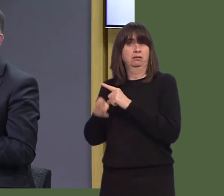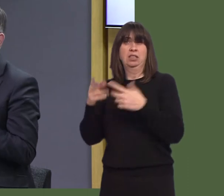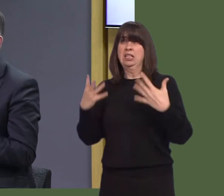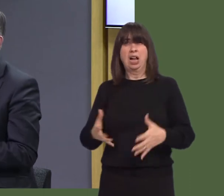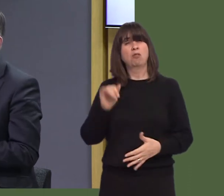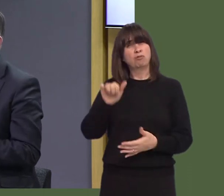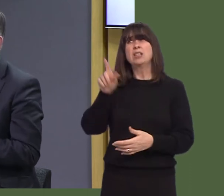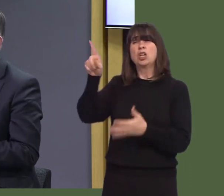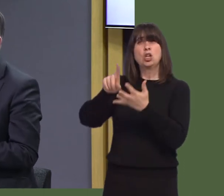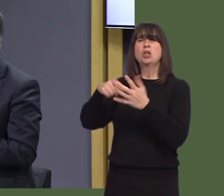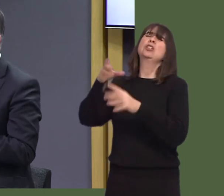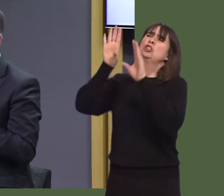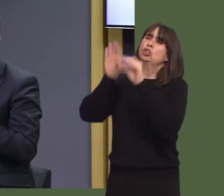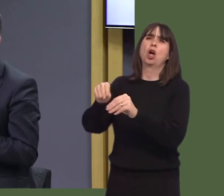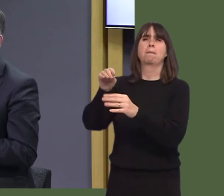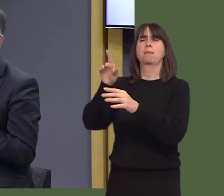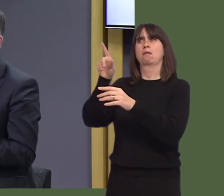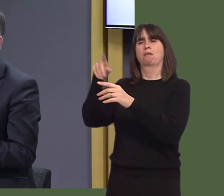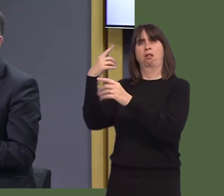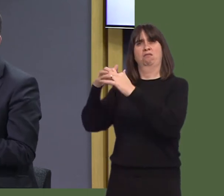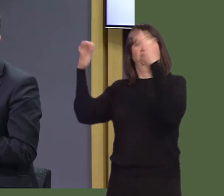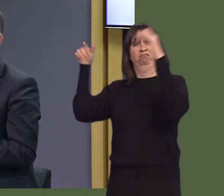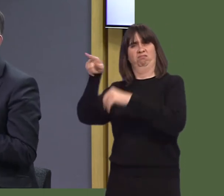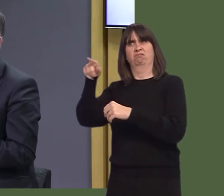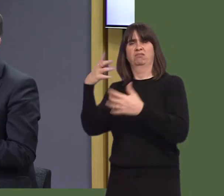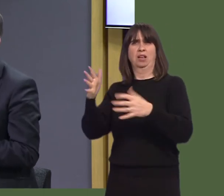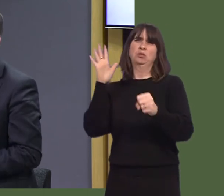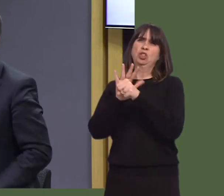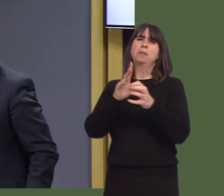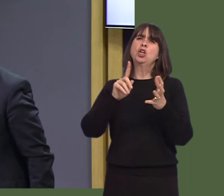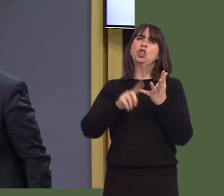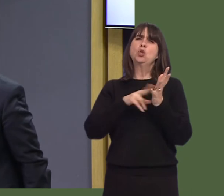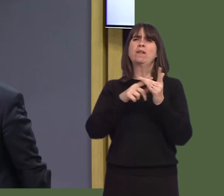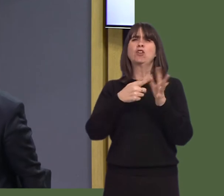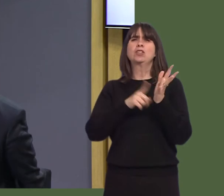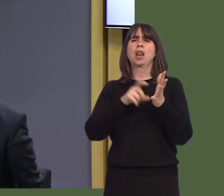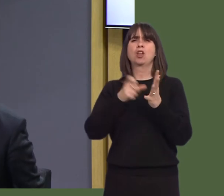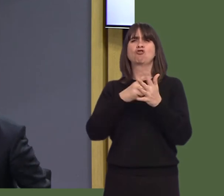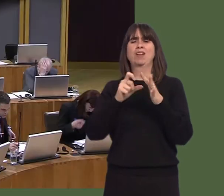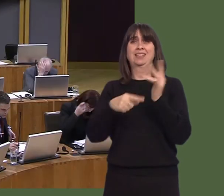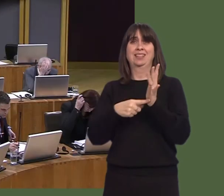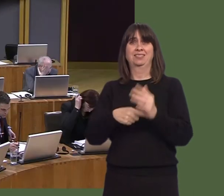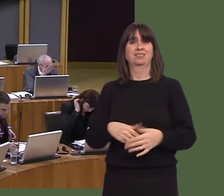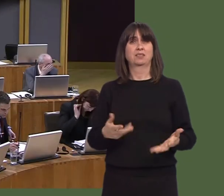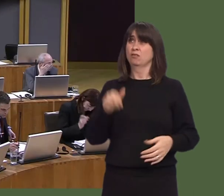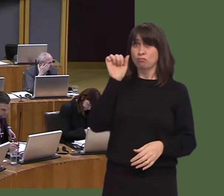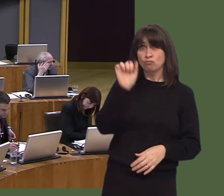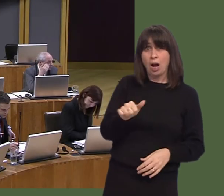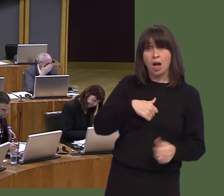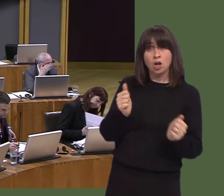We need to have a serious examination of what should be provided whereósure, services as close to home as possible, but that might mean service changes in the future.